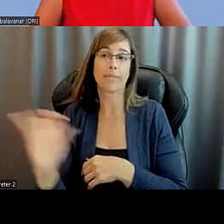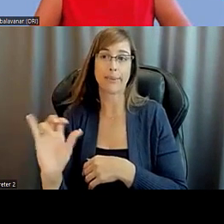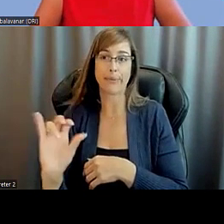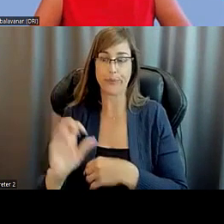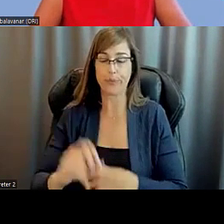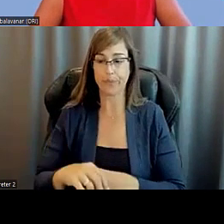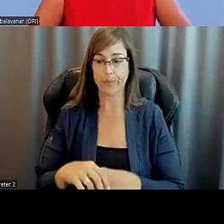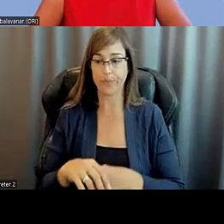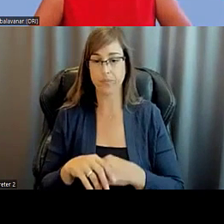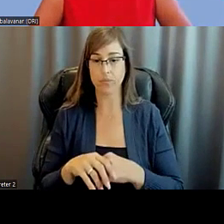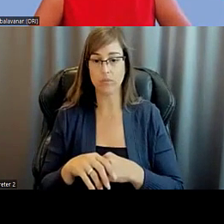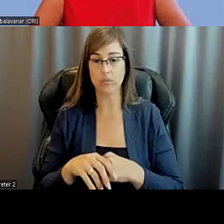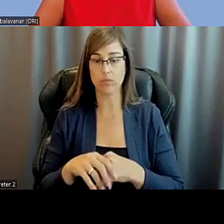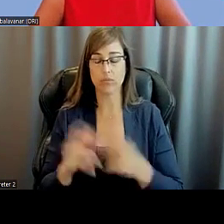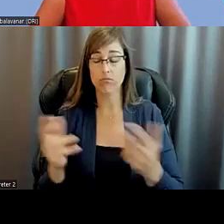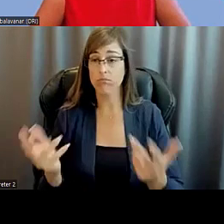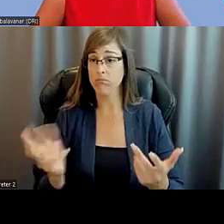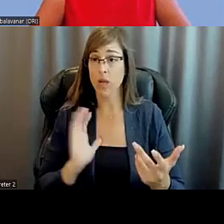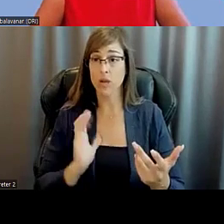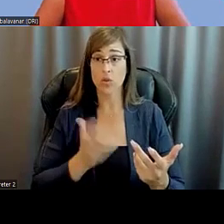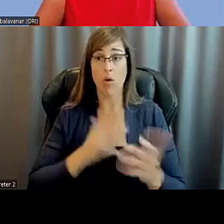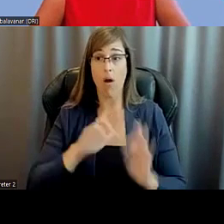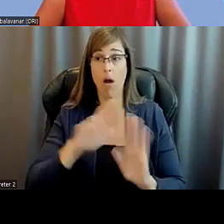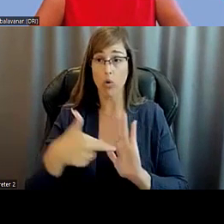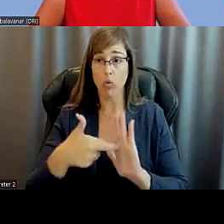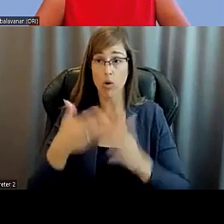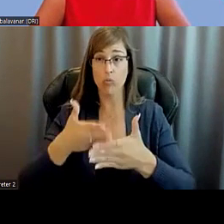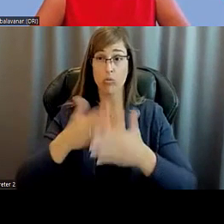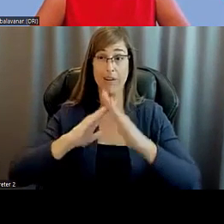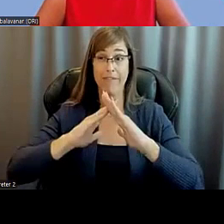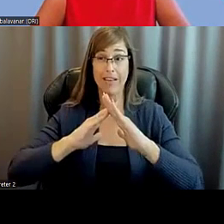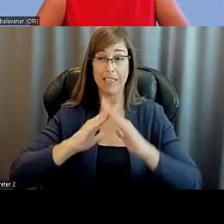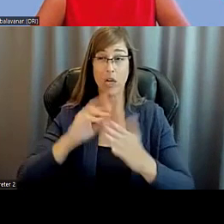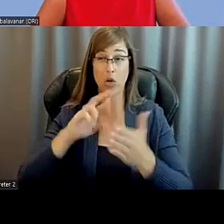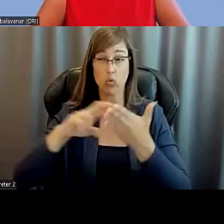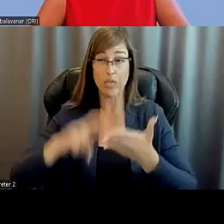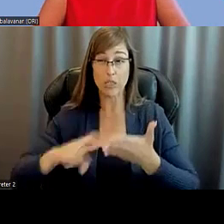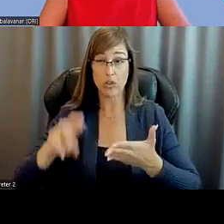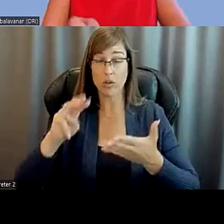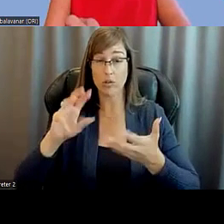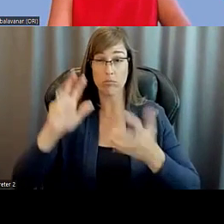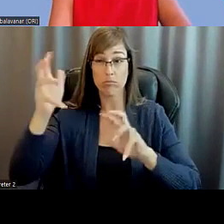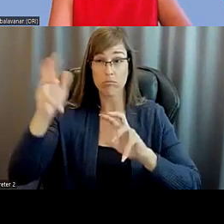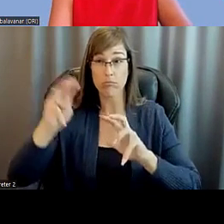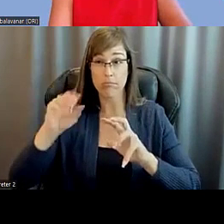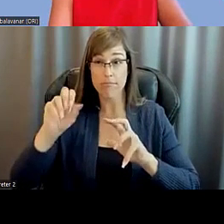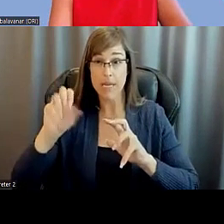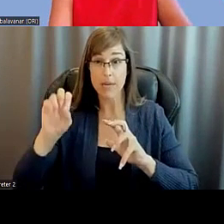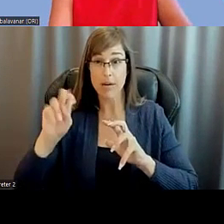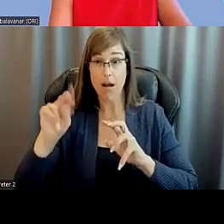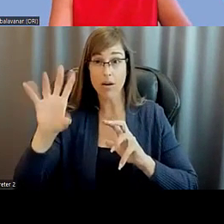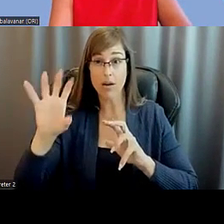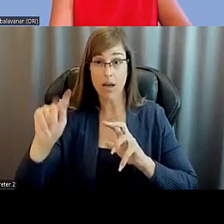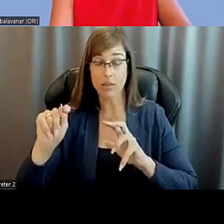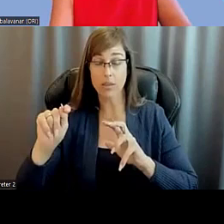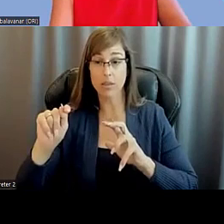So what is our role in prevent research misconduct? Every one of us have a role in it,